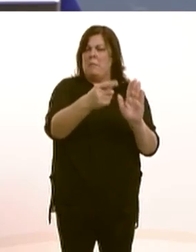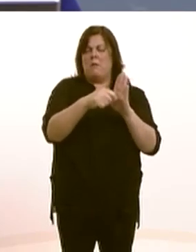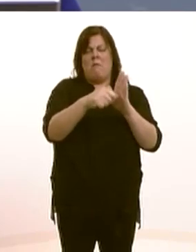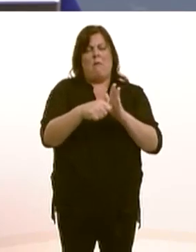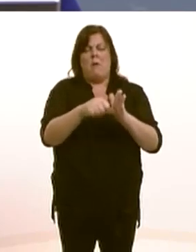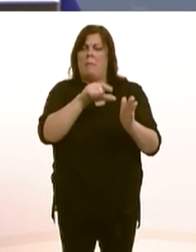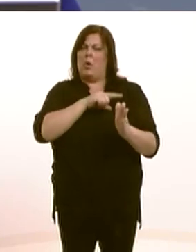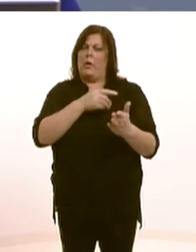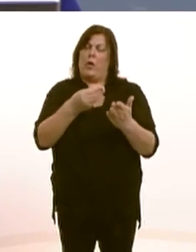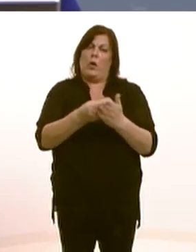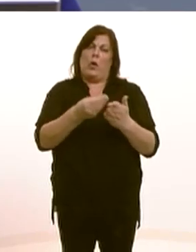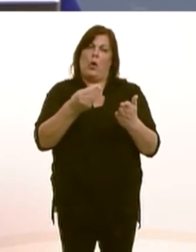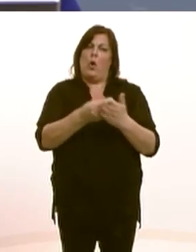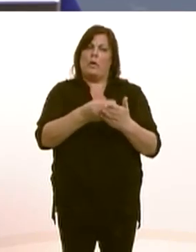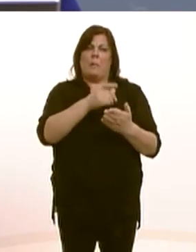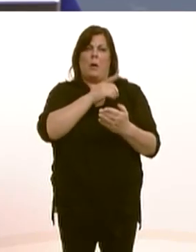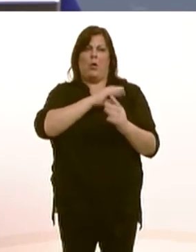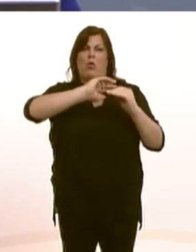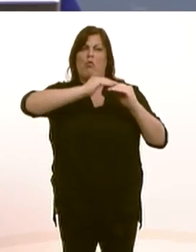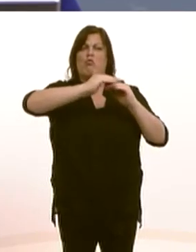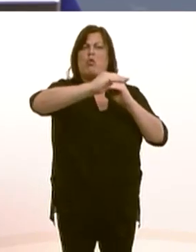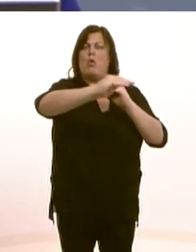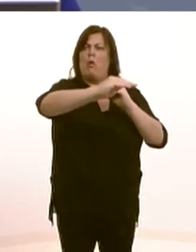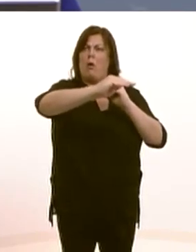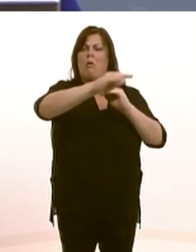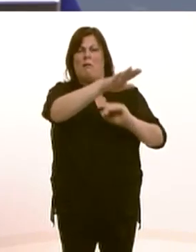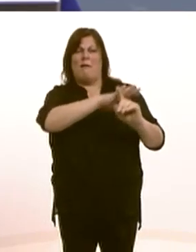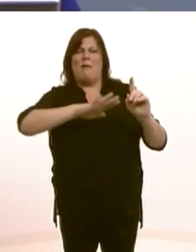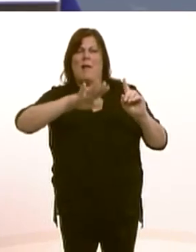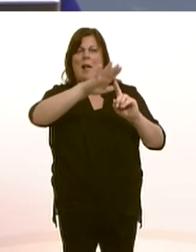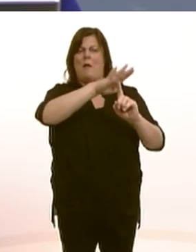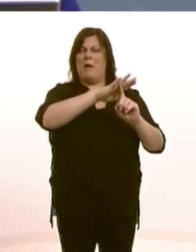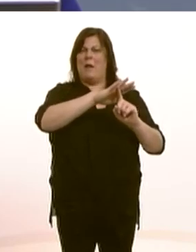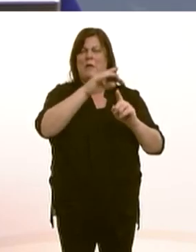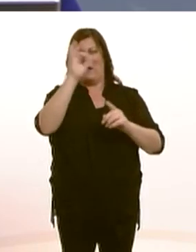cost that rural local authorities face in delivering public services?